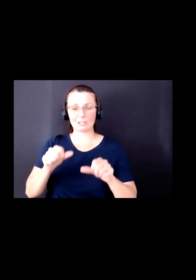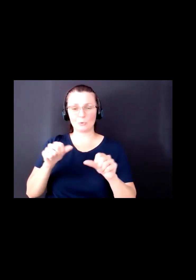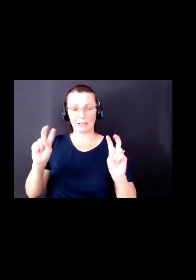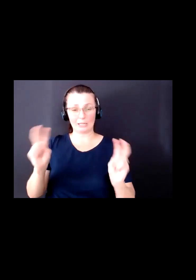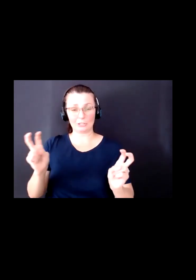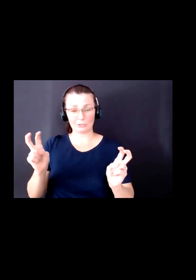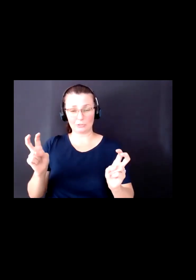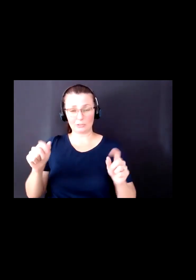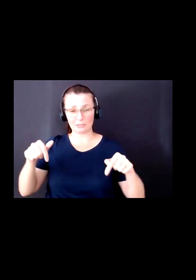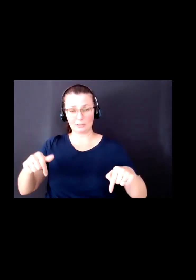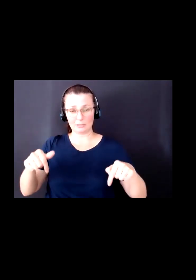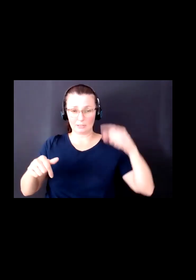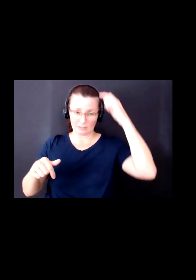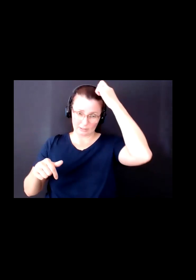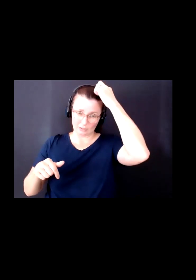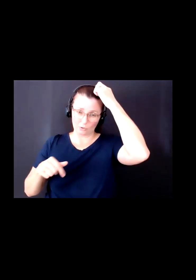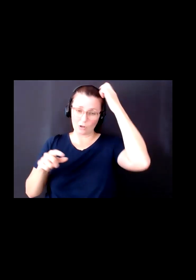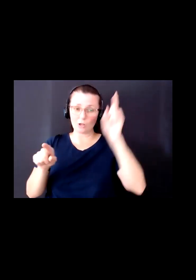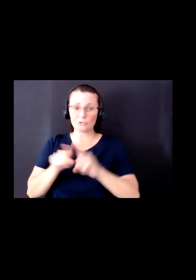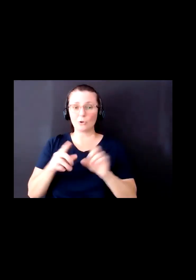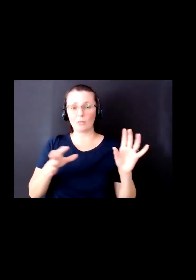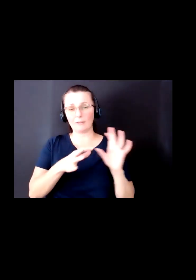affiliate to the New England ADA Center, which is one of the